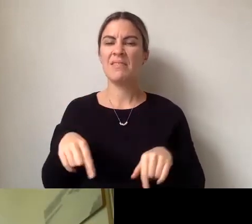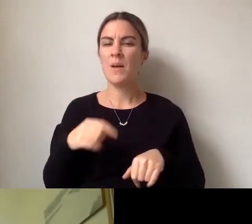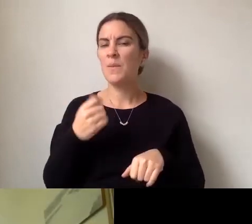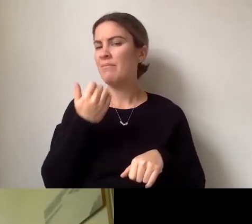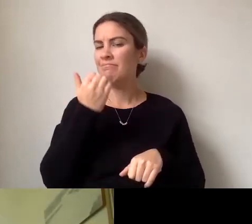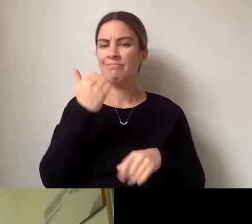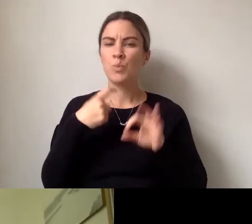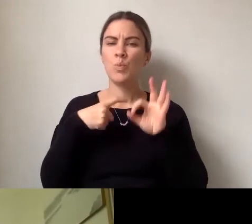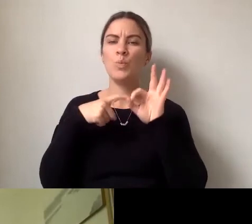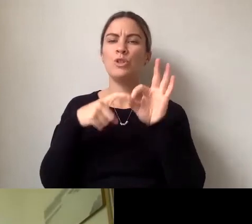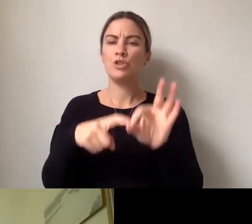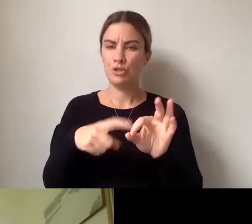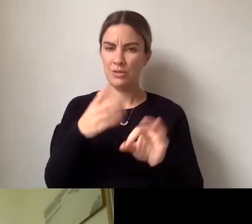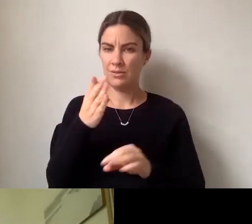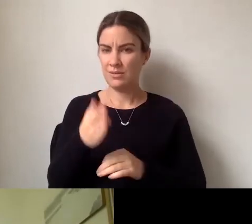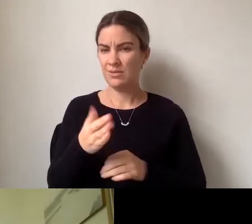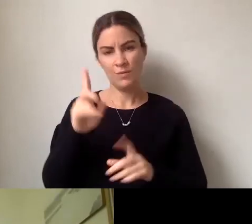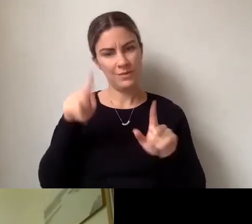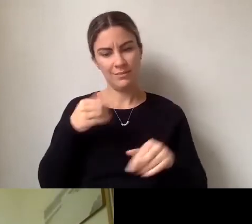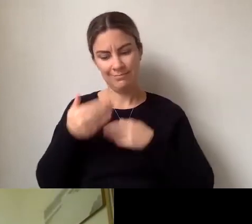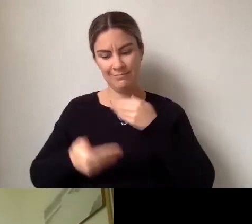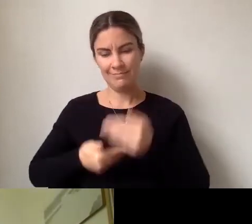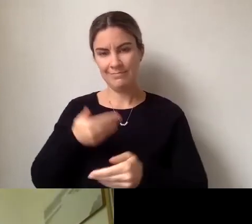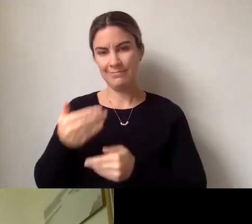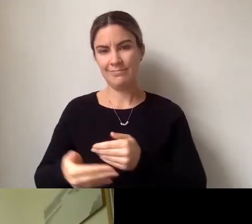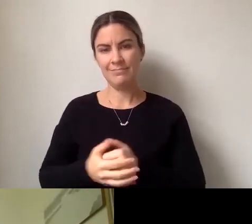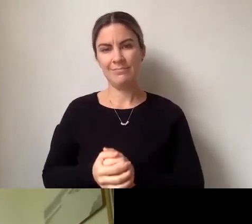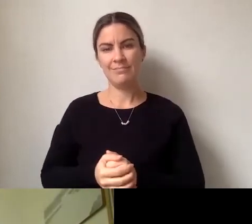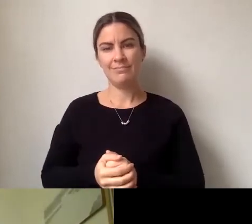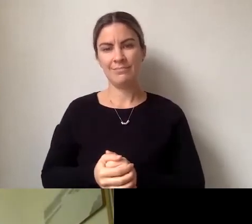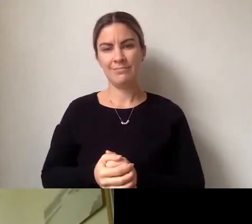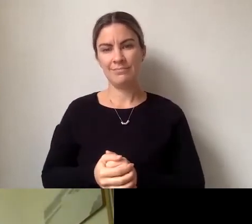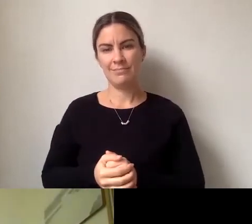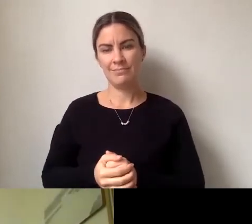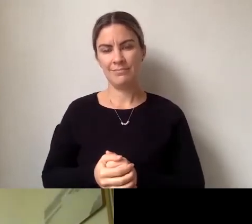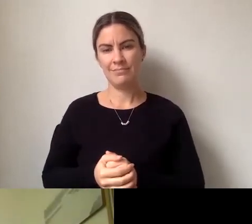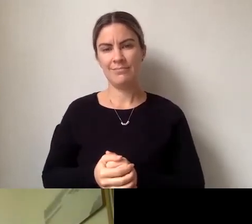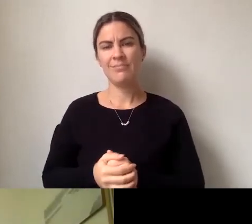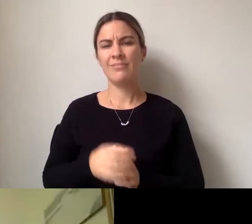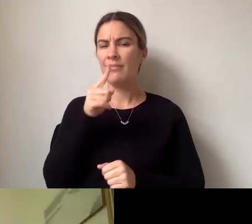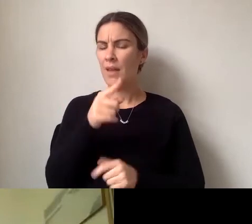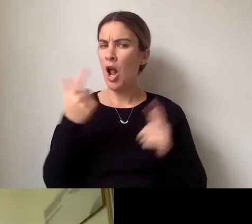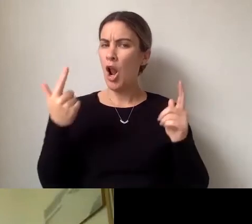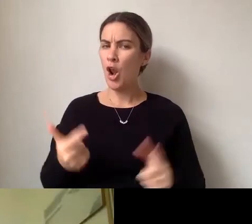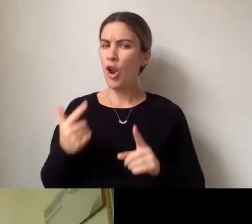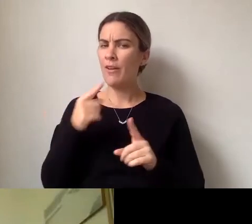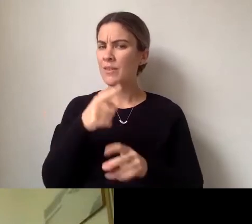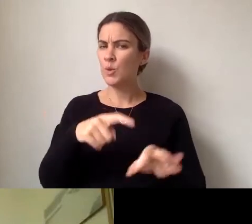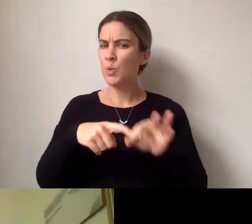question to get us going. I guess all of these questions - you know, they are reflective on our own personal understanding.